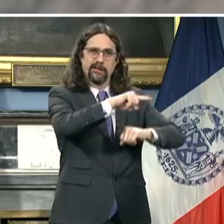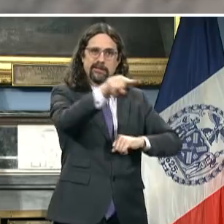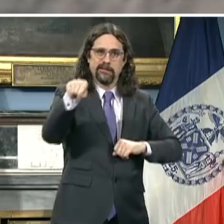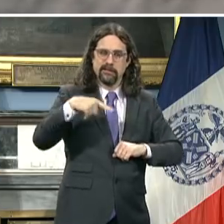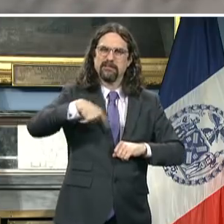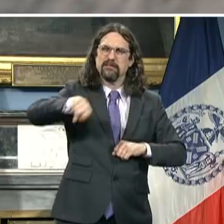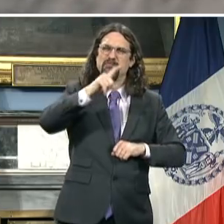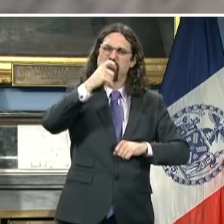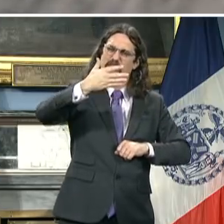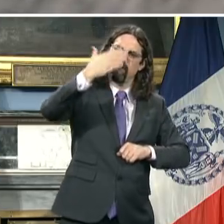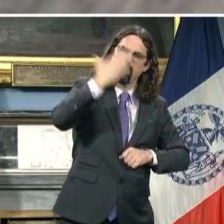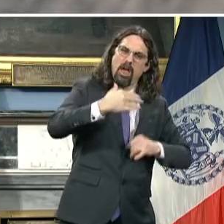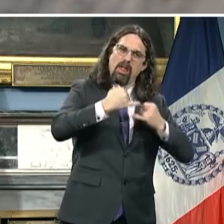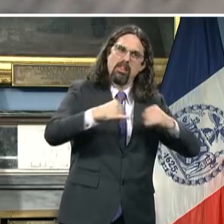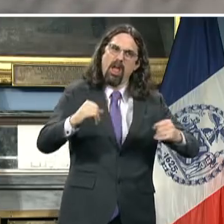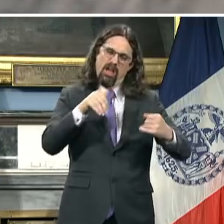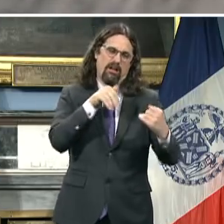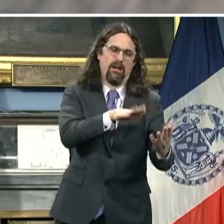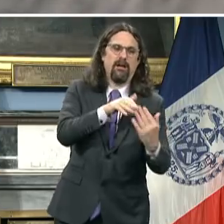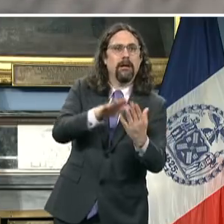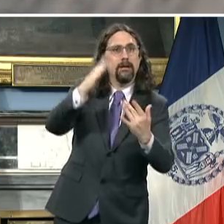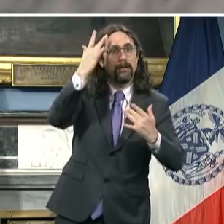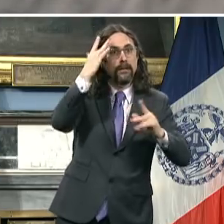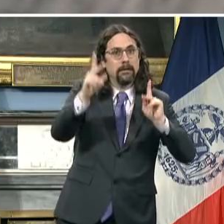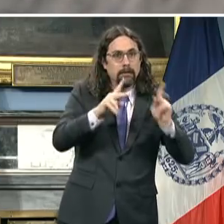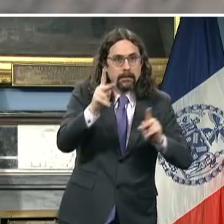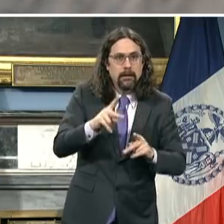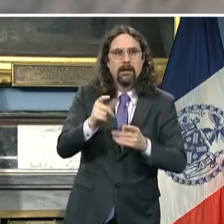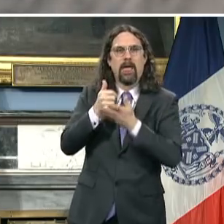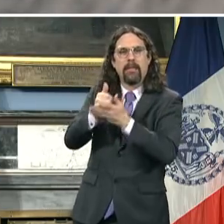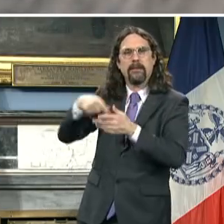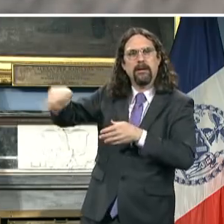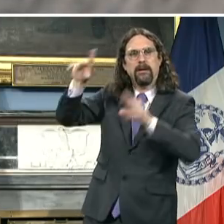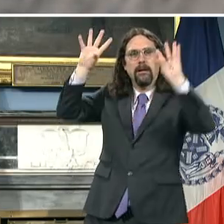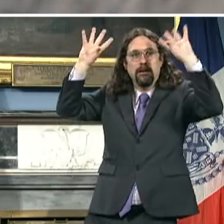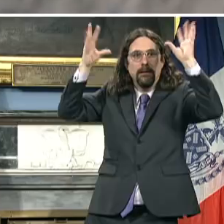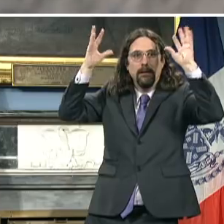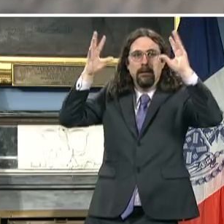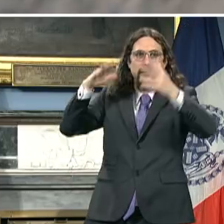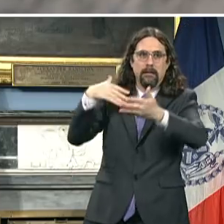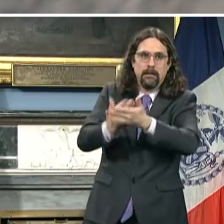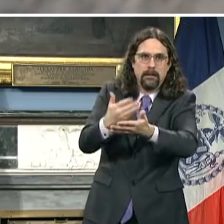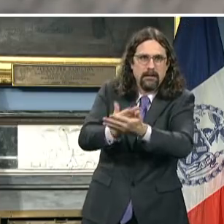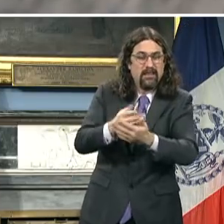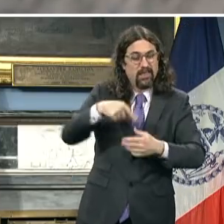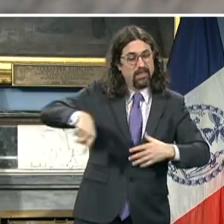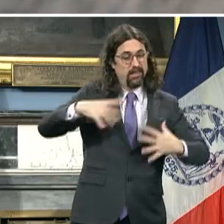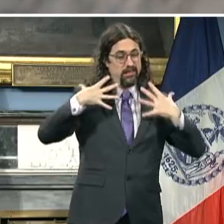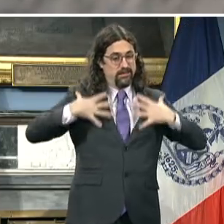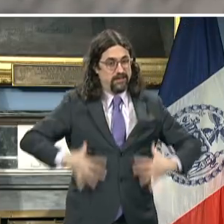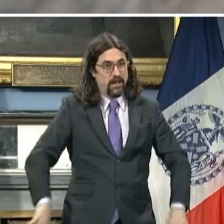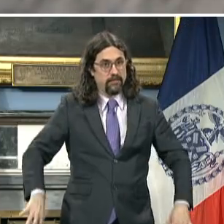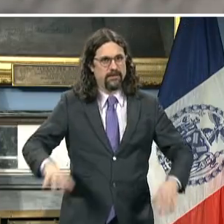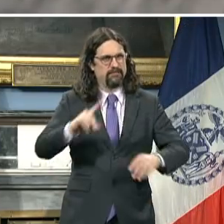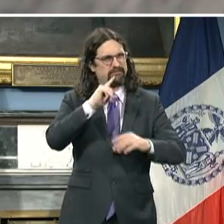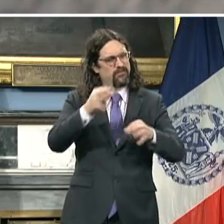OUR HEALTH CARE WORKERS. THESE GOWNS, AND THE DOCTOR CAN